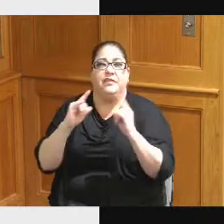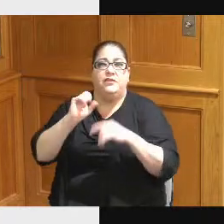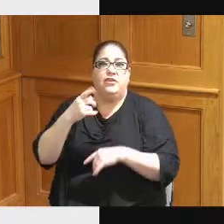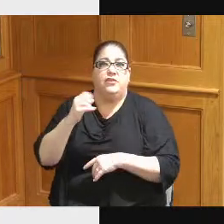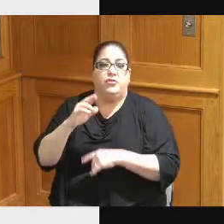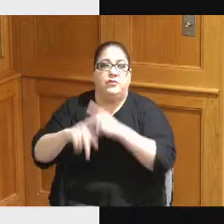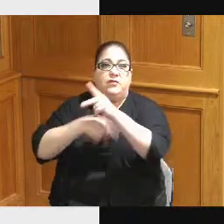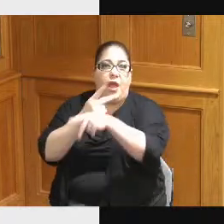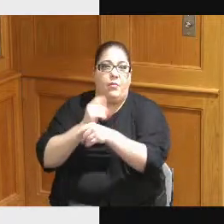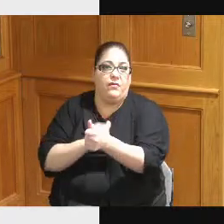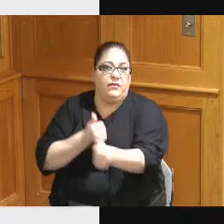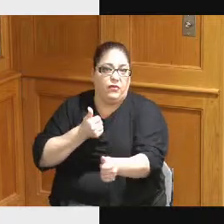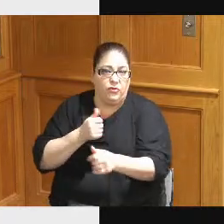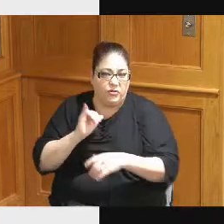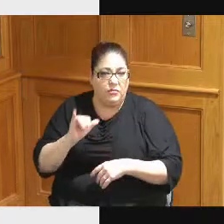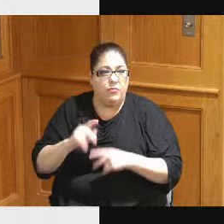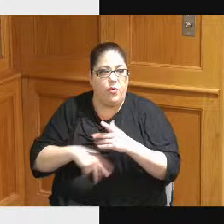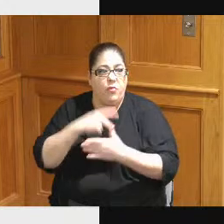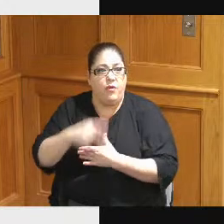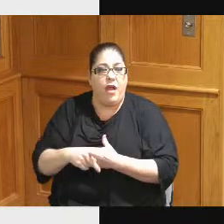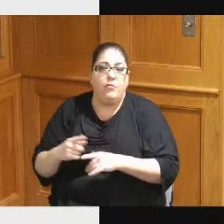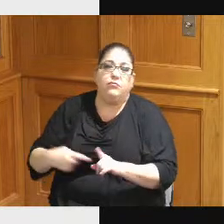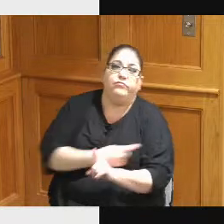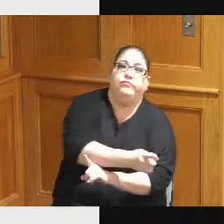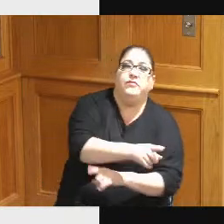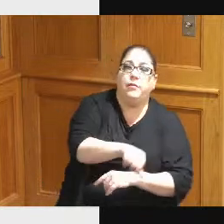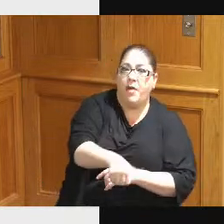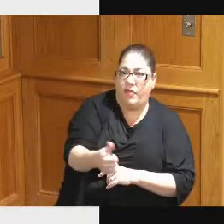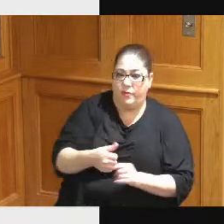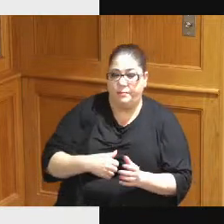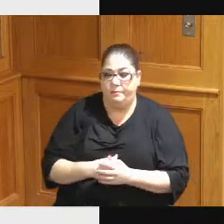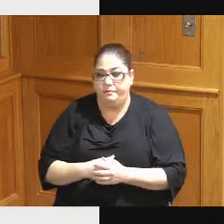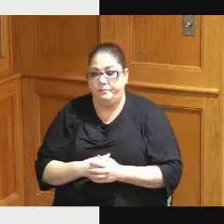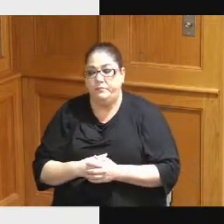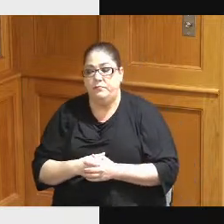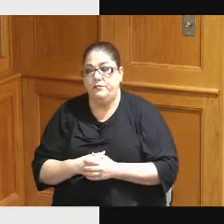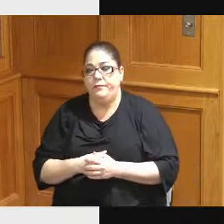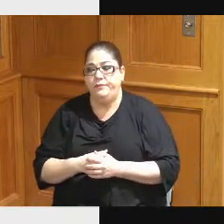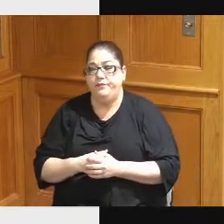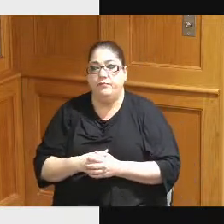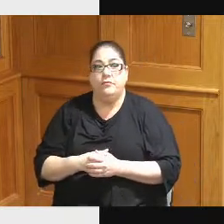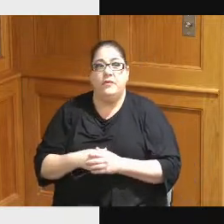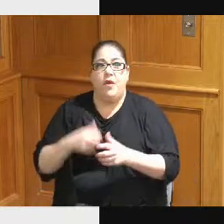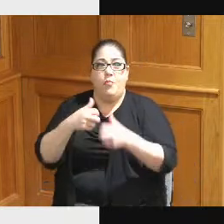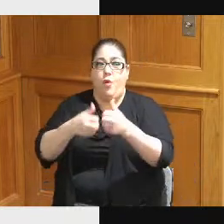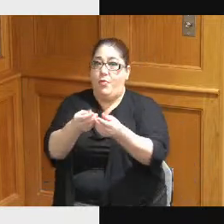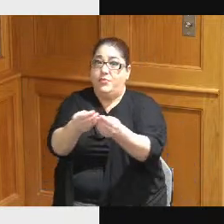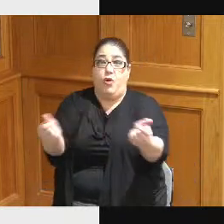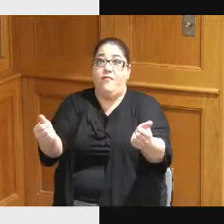agencies in the diversion program I also list problem solving as a prevention activity sometimes